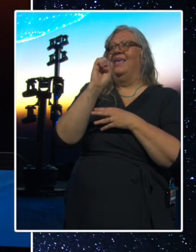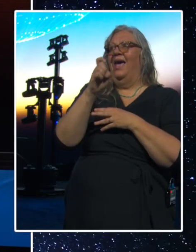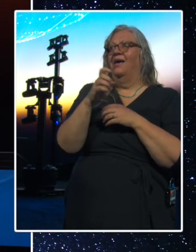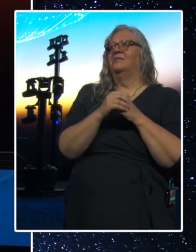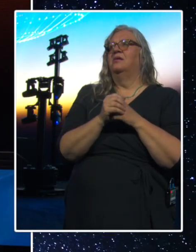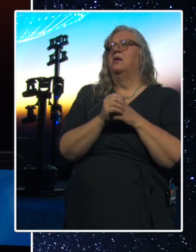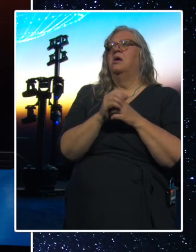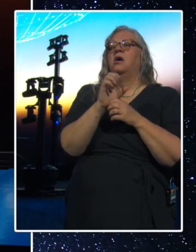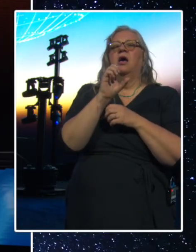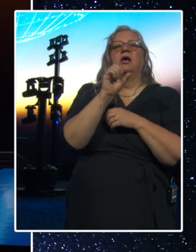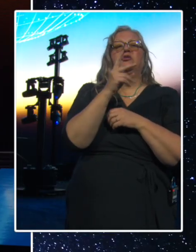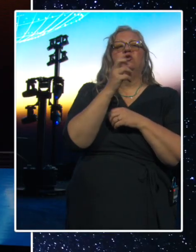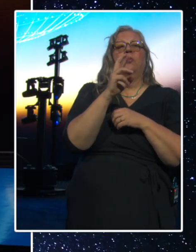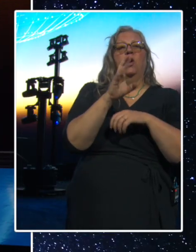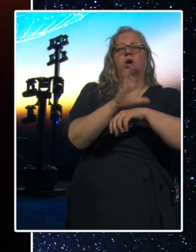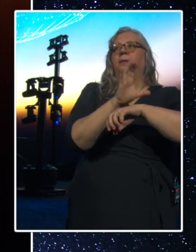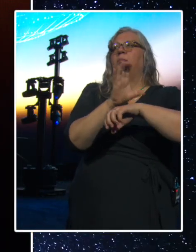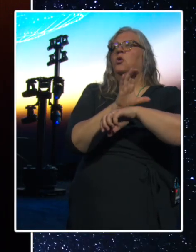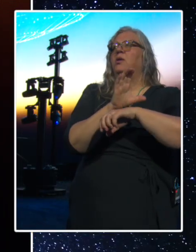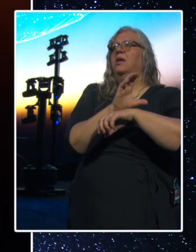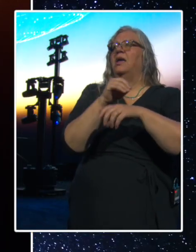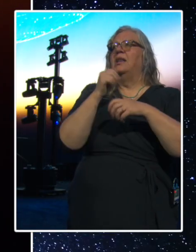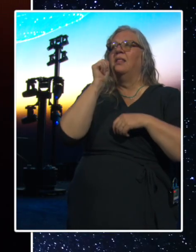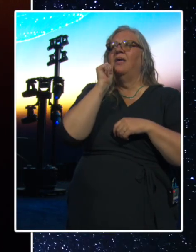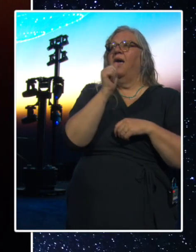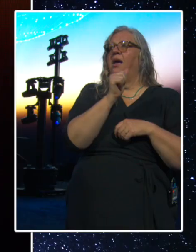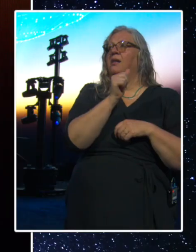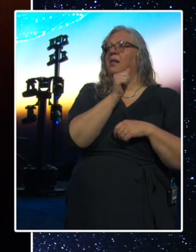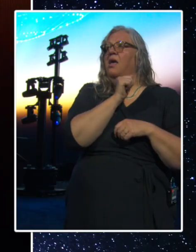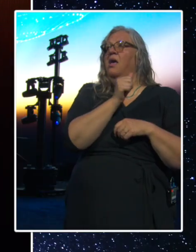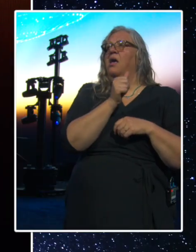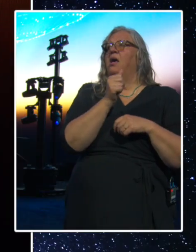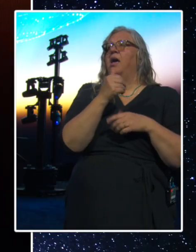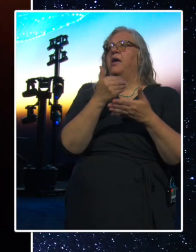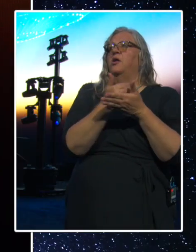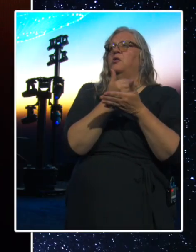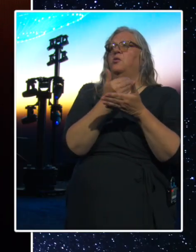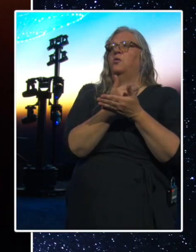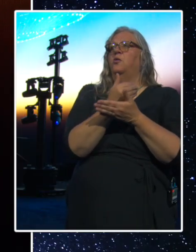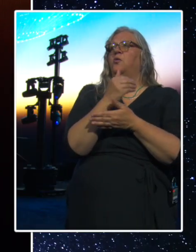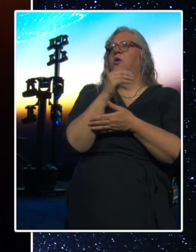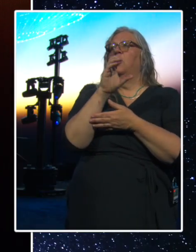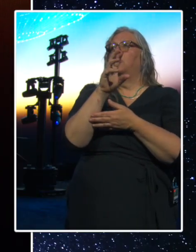As supercomputing in Atlanta, last fall we introduced an all-new Cray-EX system,